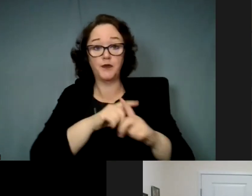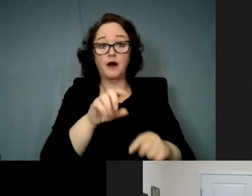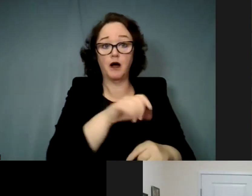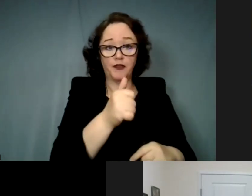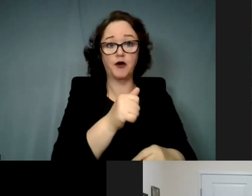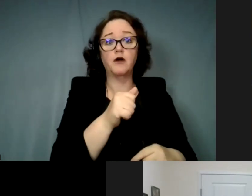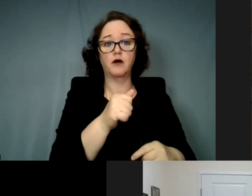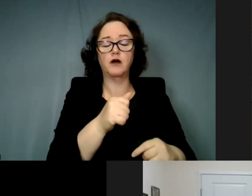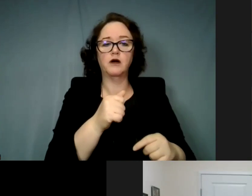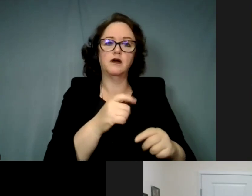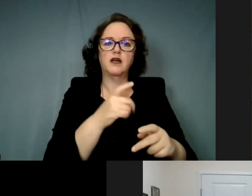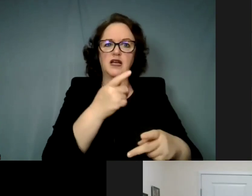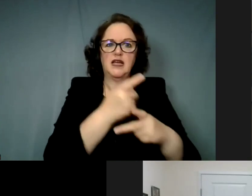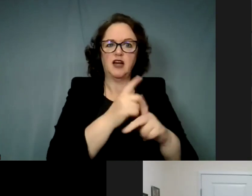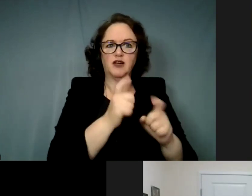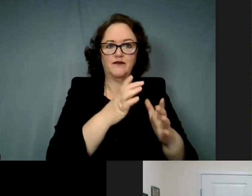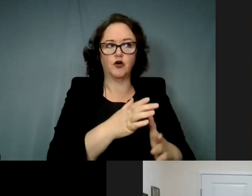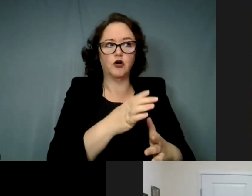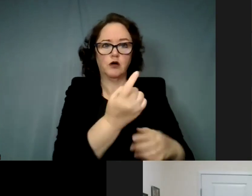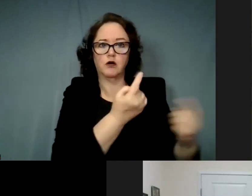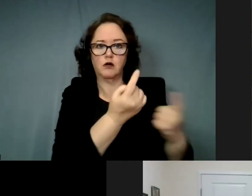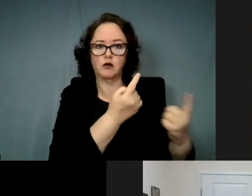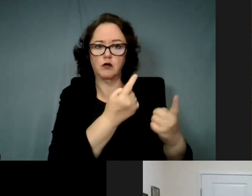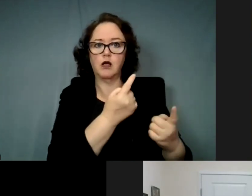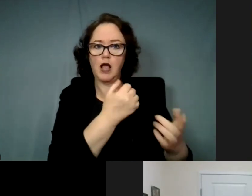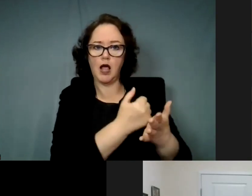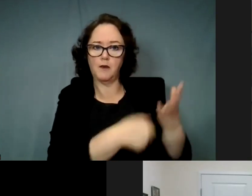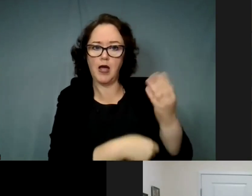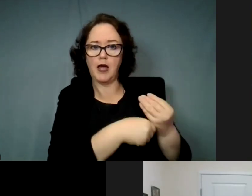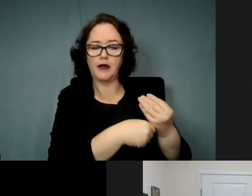scared. I'm like, oh shoot, my mom is my only caregiver. When